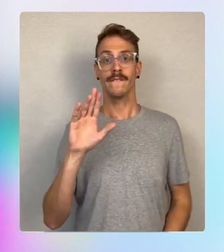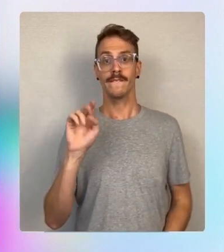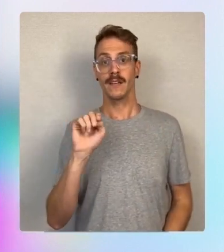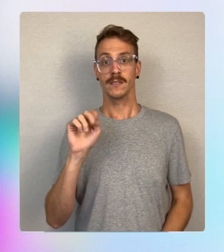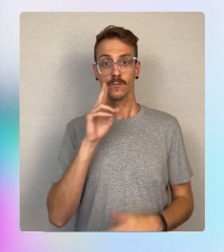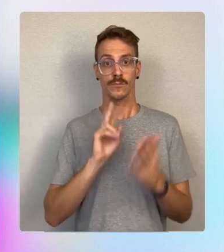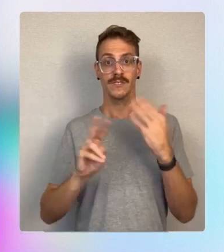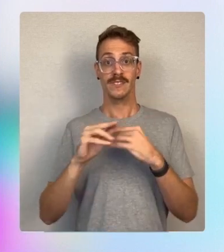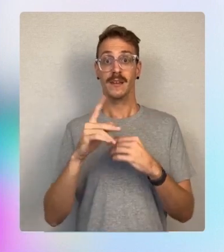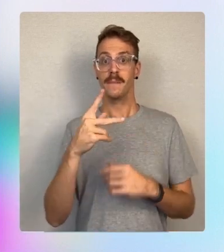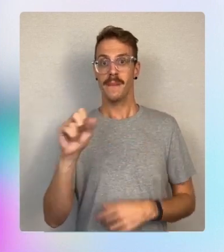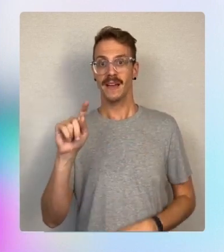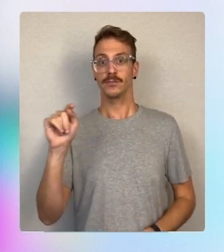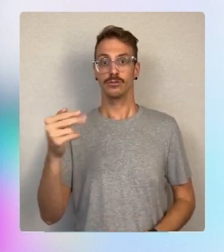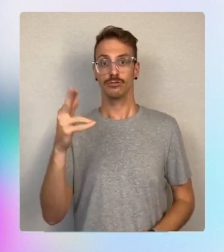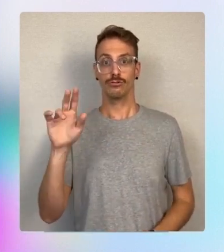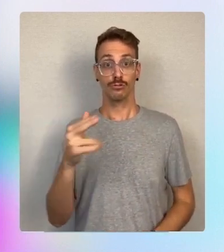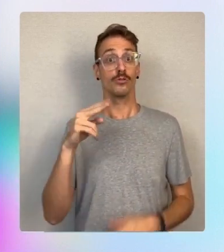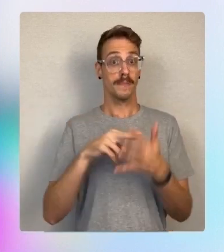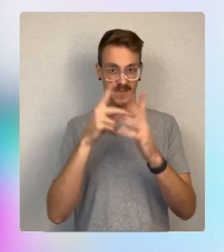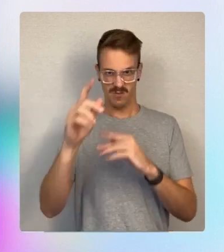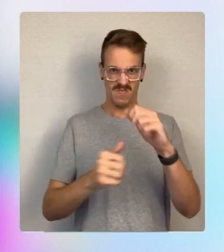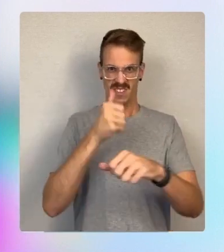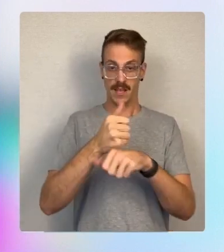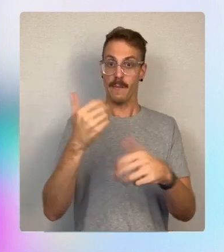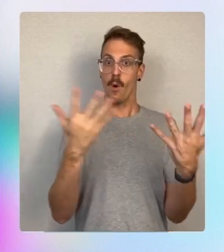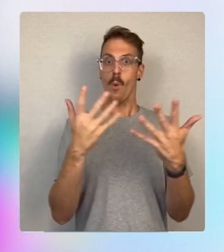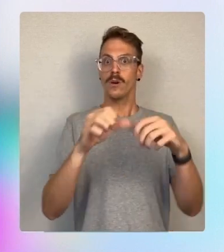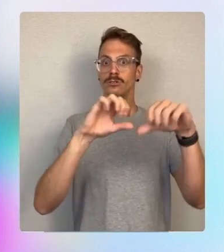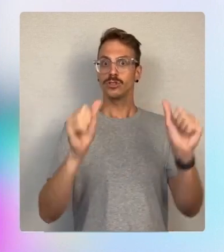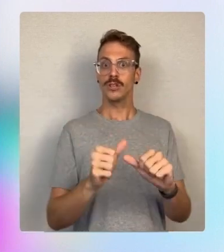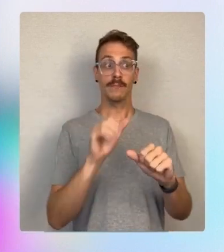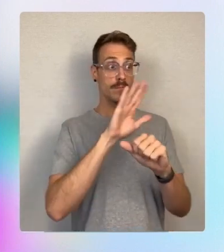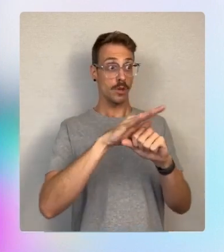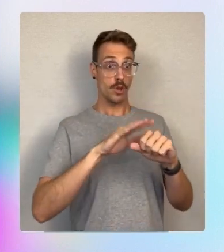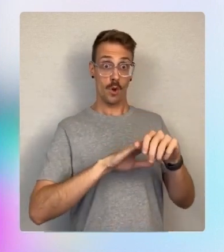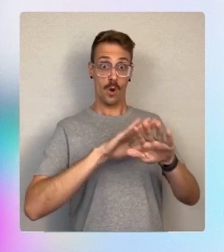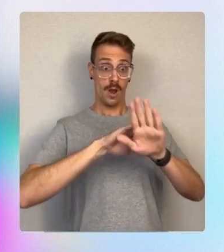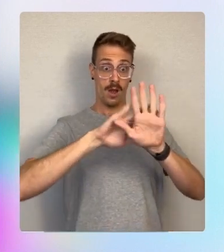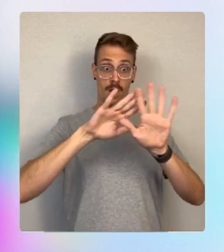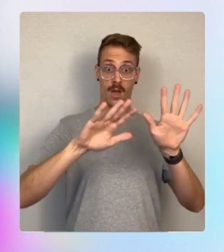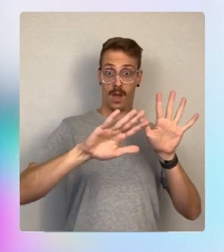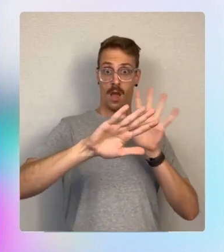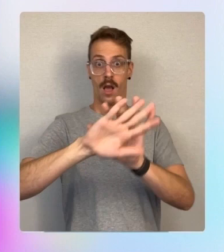This allows you to specify the geometry onto which passthrough images are kind of projected.